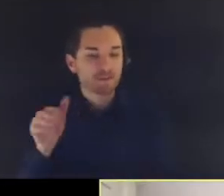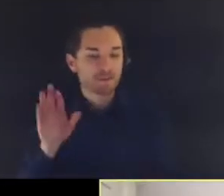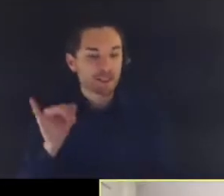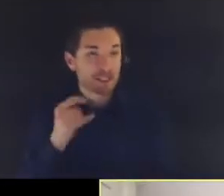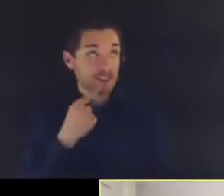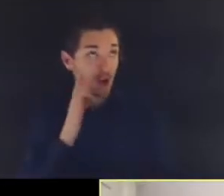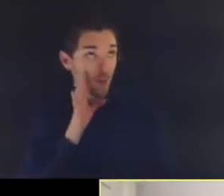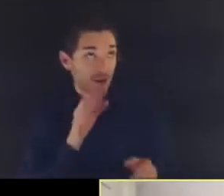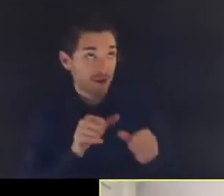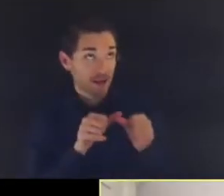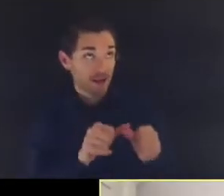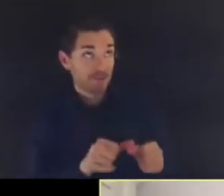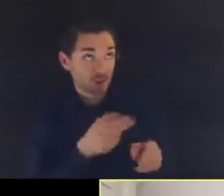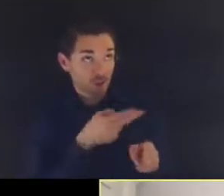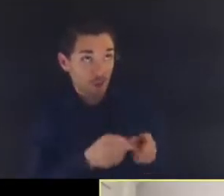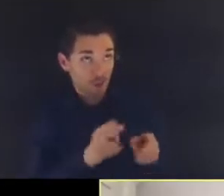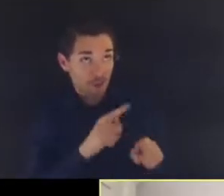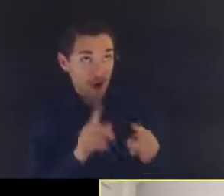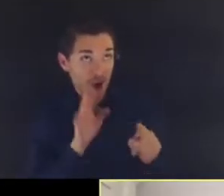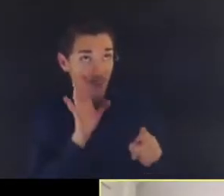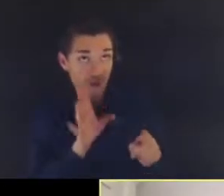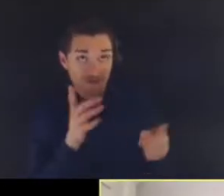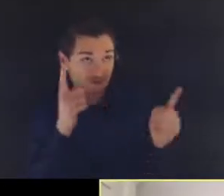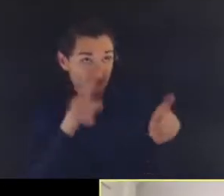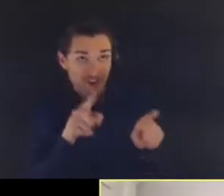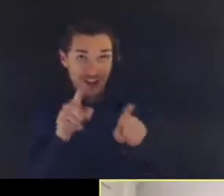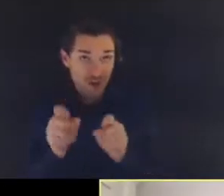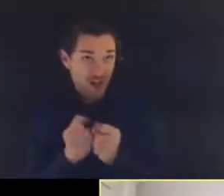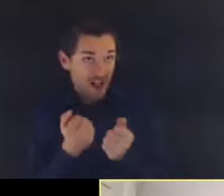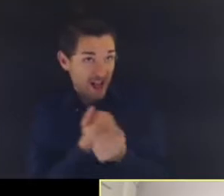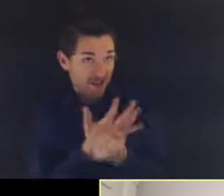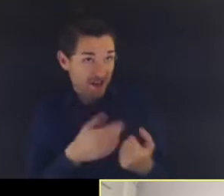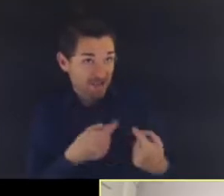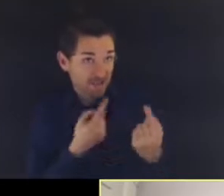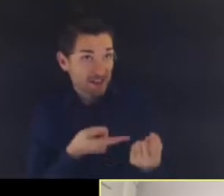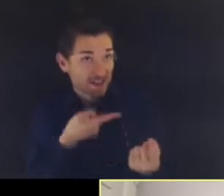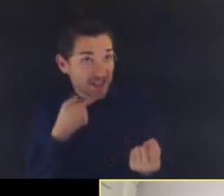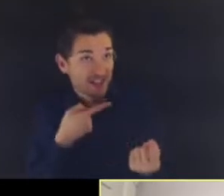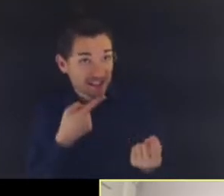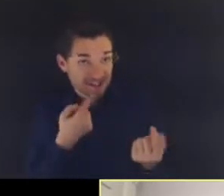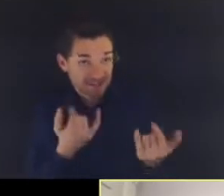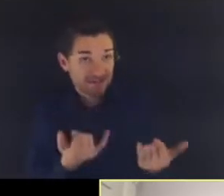that has been said so far but I want to just make the point that we should not always have